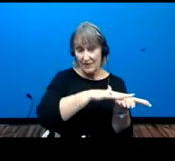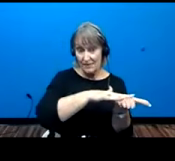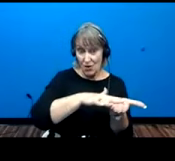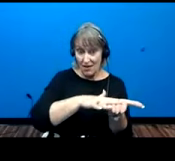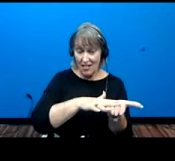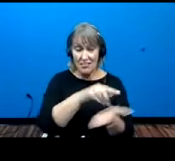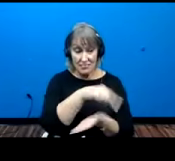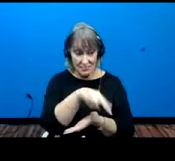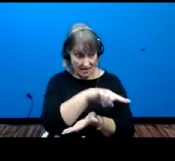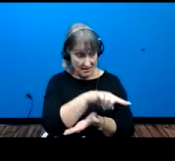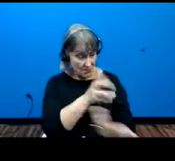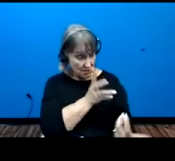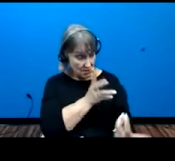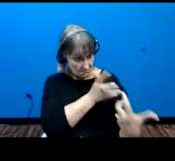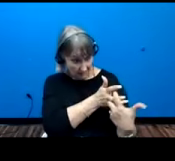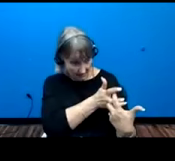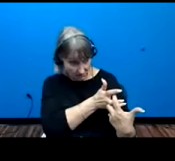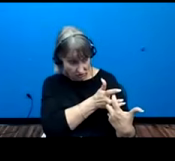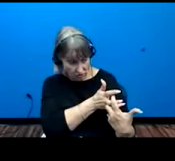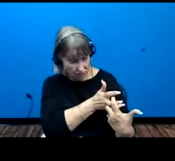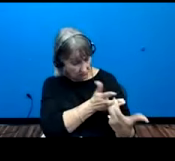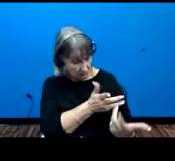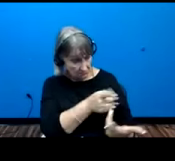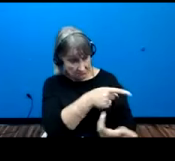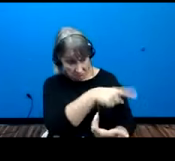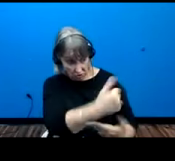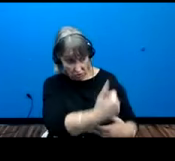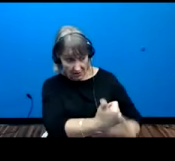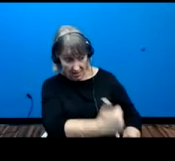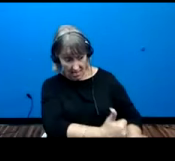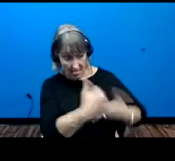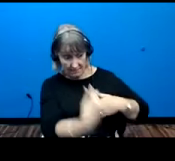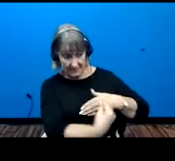that we're speaking to folks who could benefit from this with ASL.